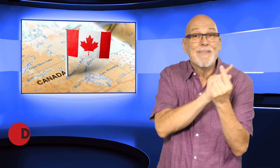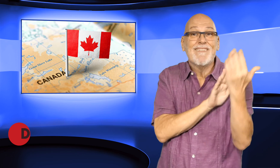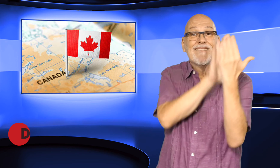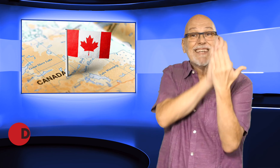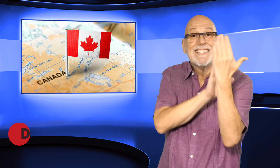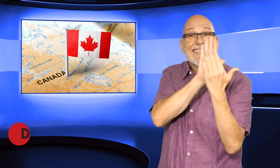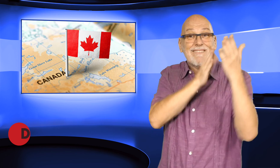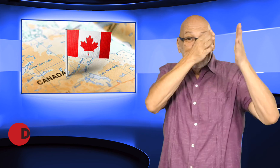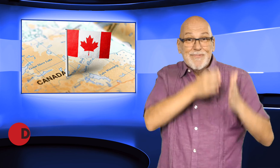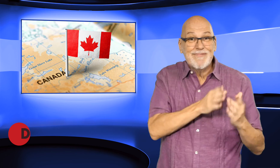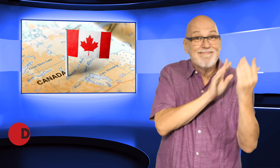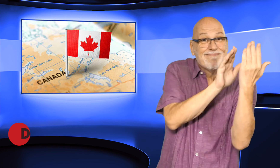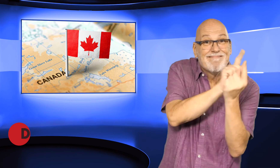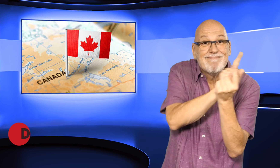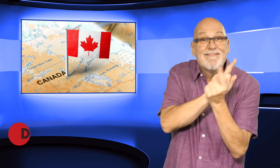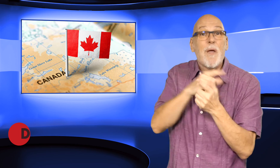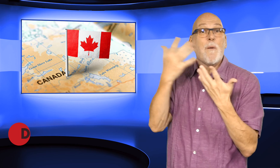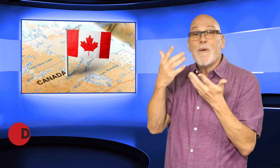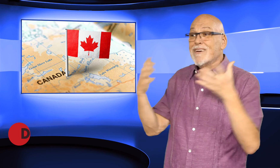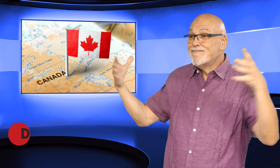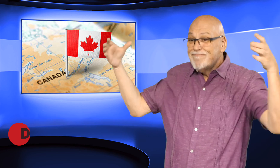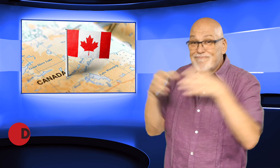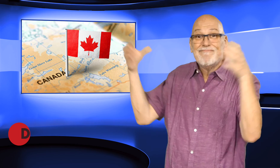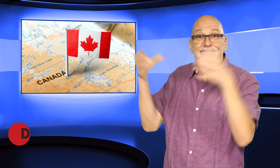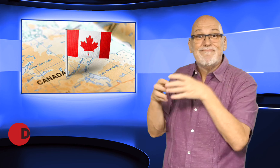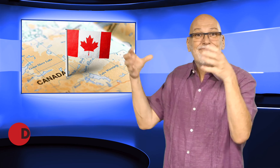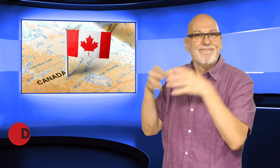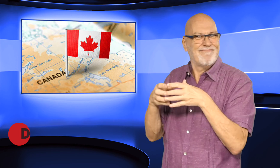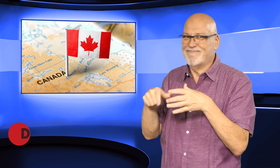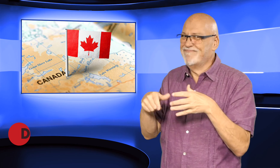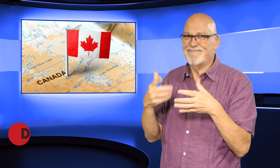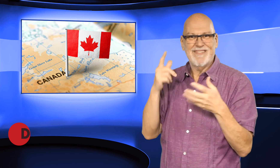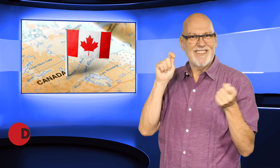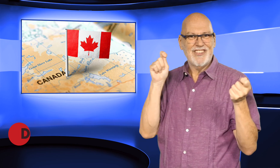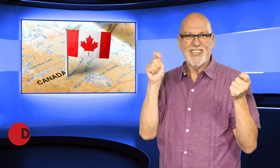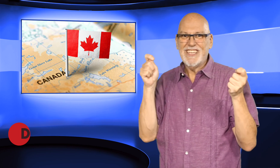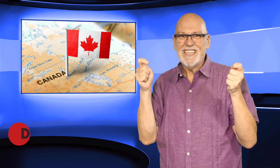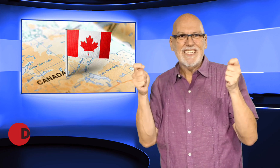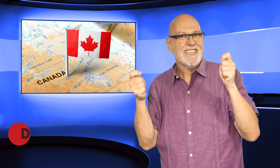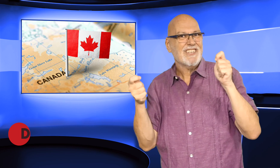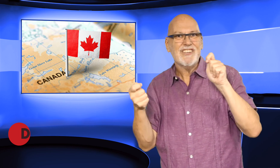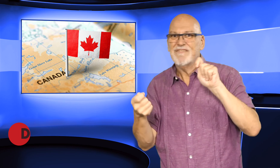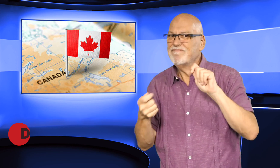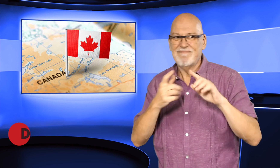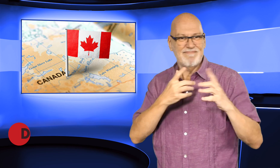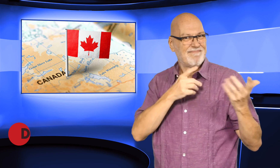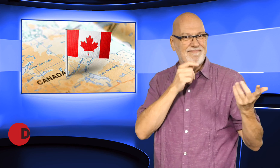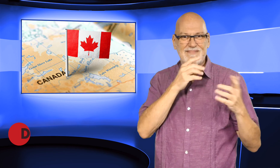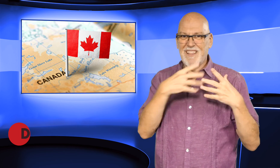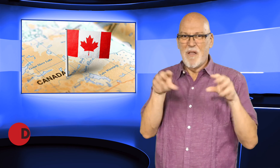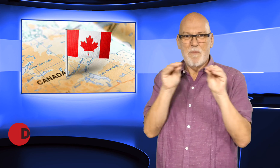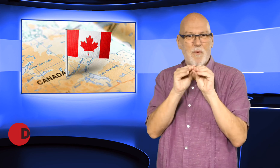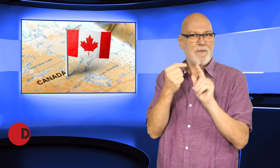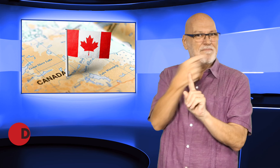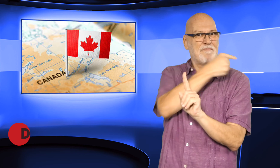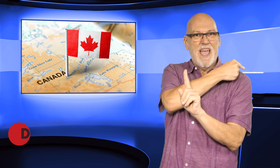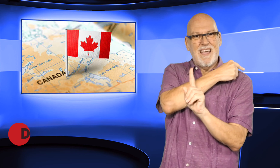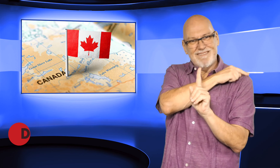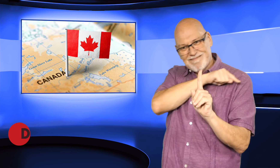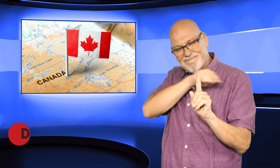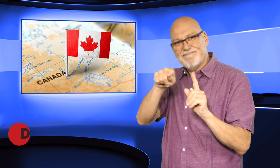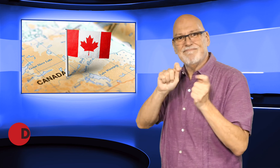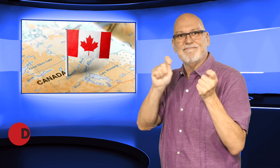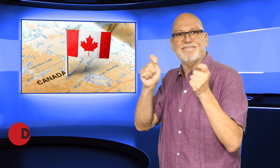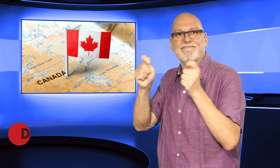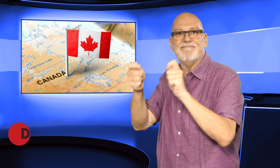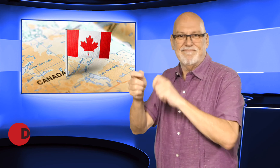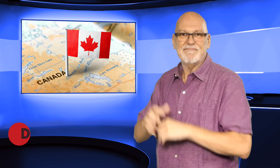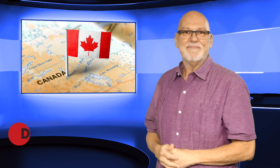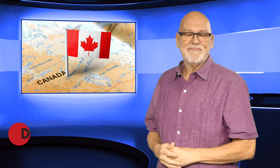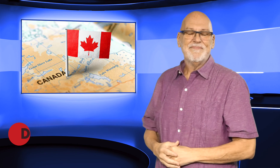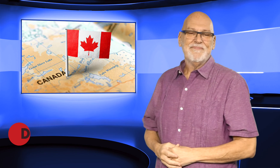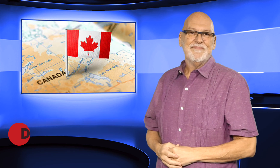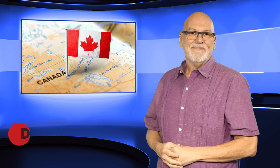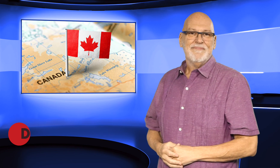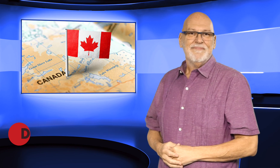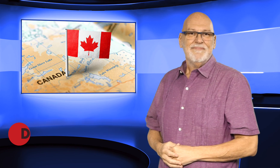to old way of meeting face to face and gathering together.